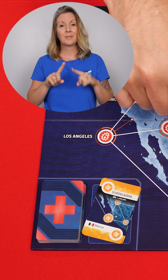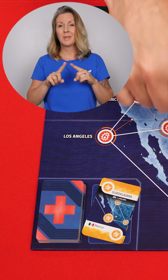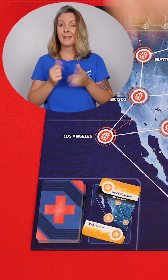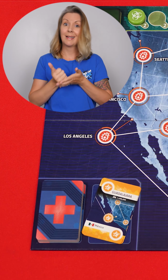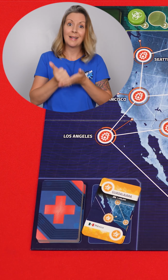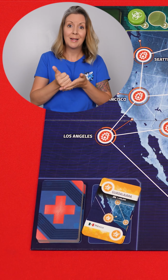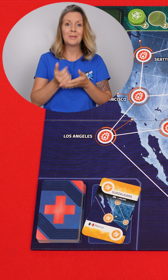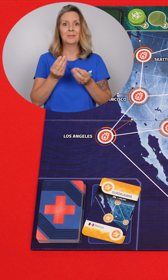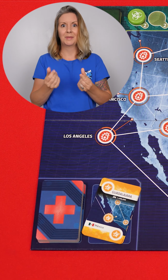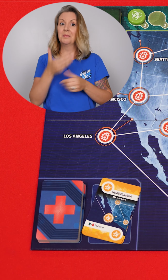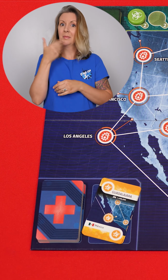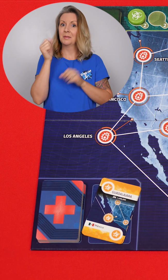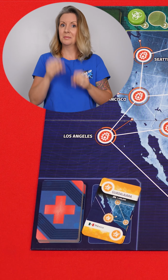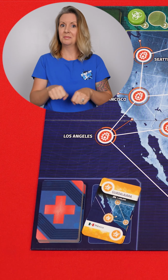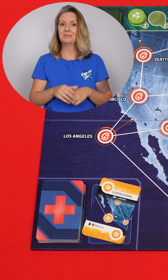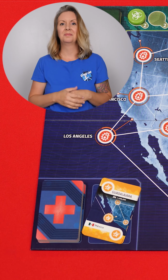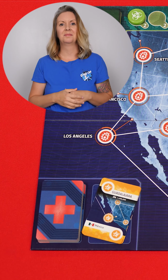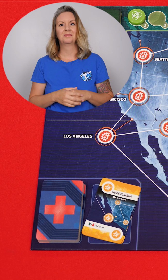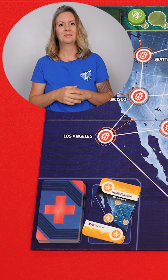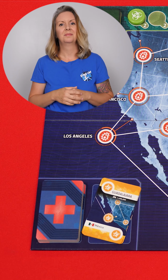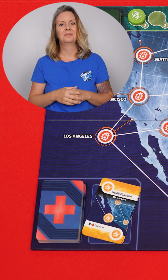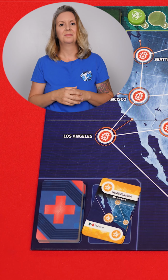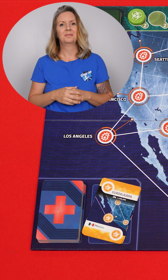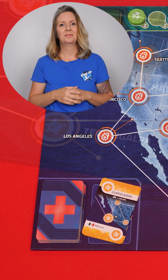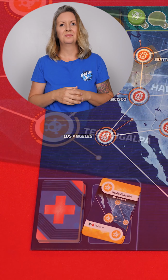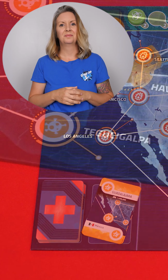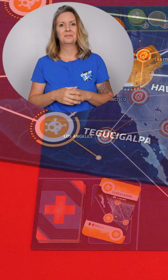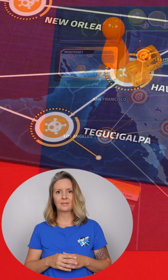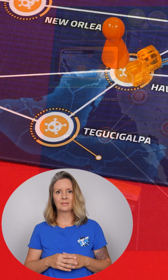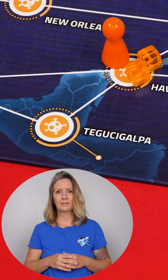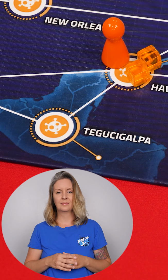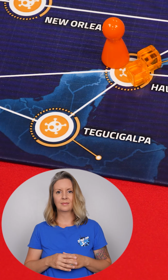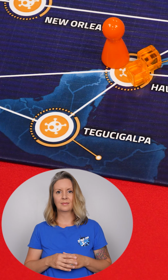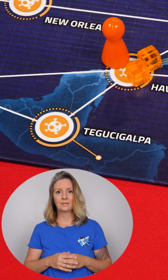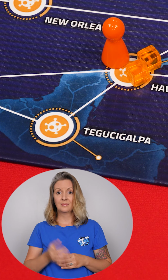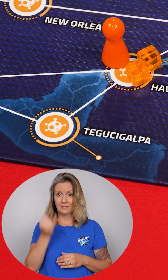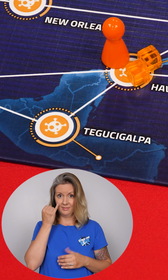to spread, but your ability to treat it is now improved. When you take the Treat Disease